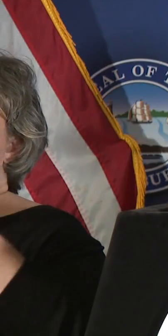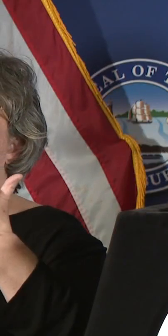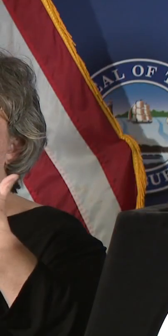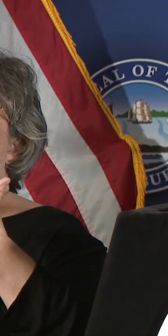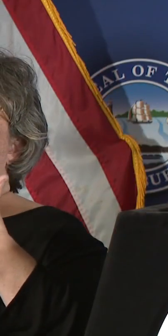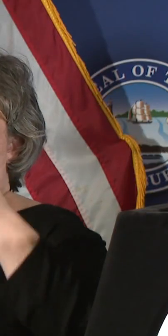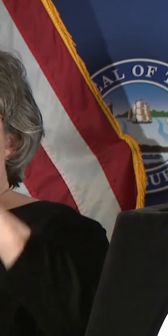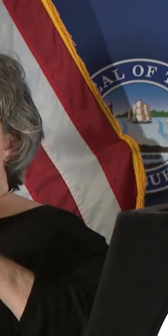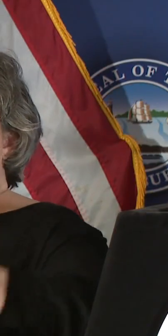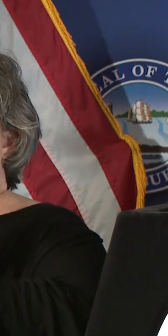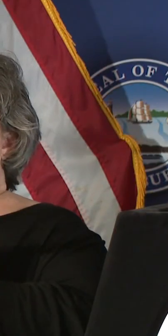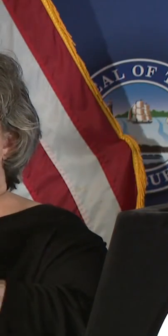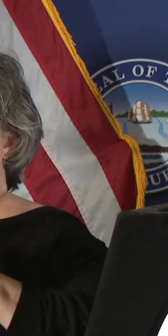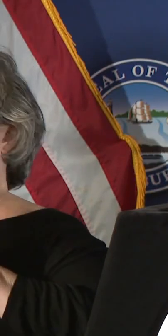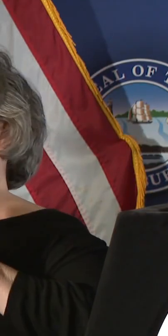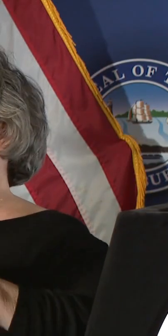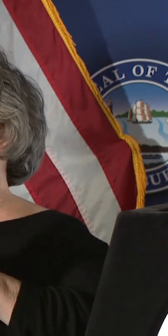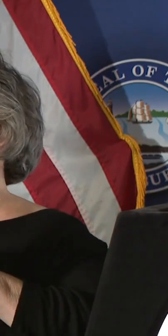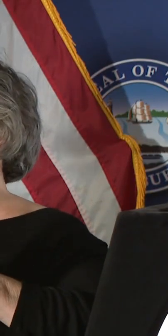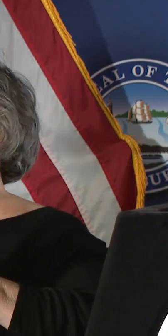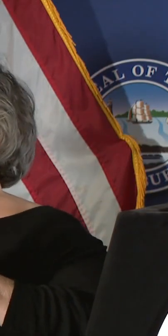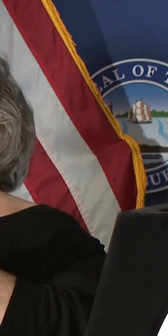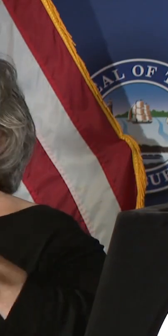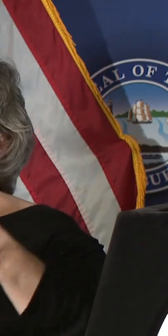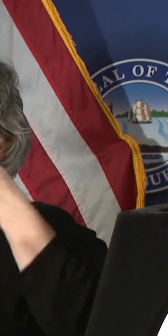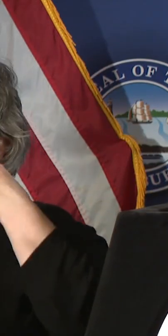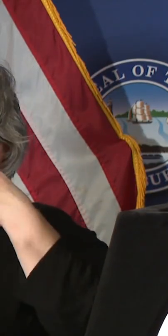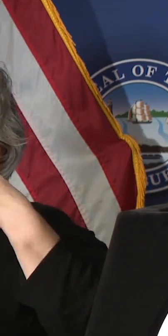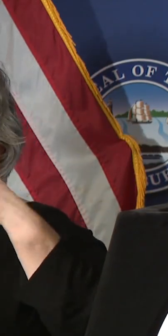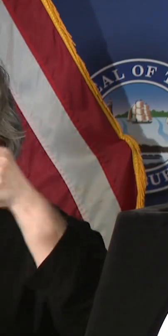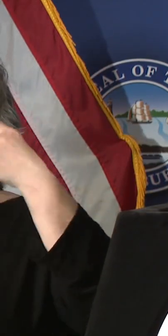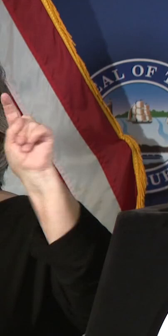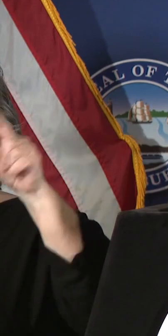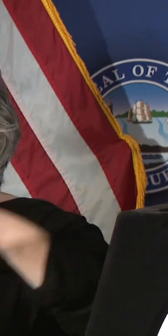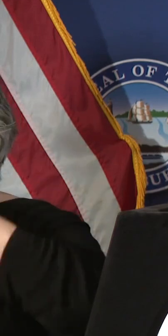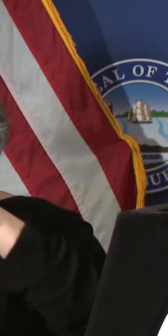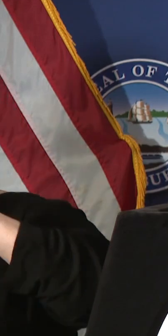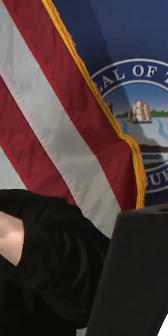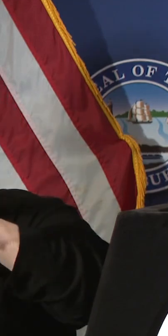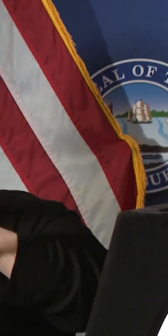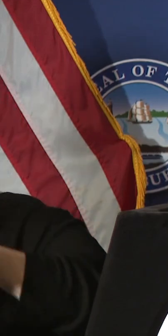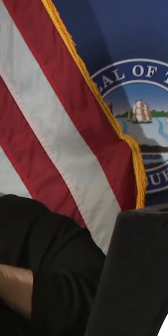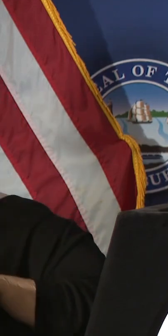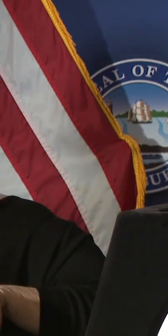Um And to shine a spotlight on their extraordinary achievements. The world is watching little Girls are watching.